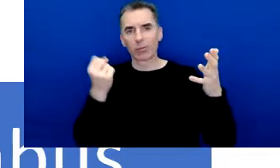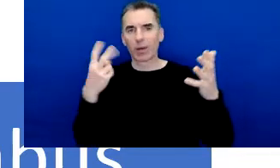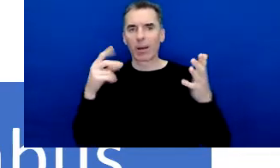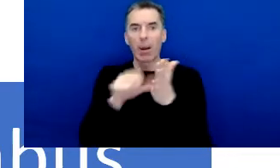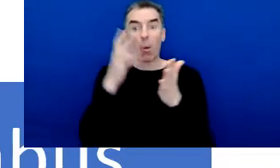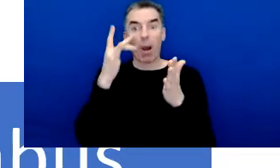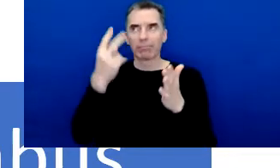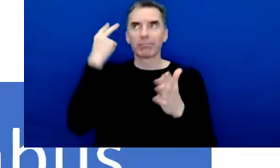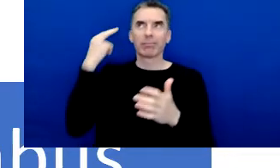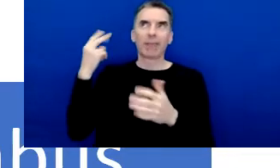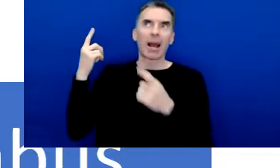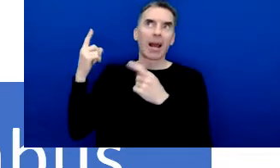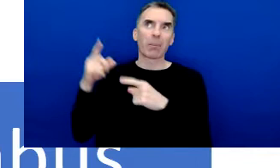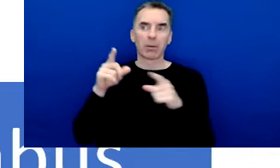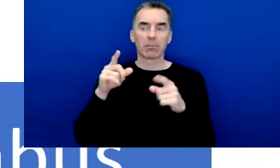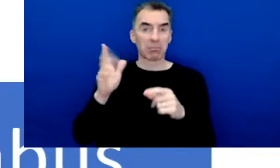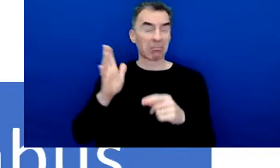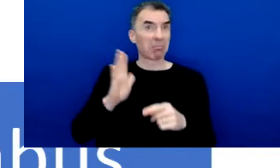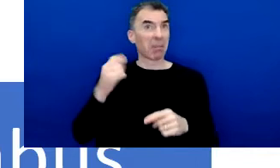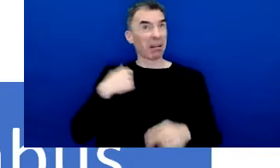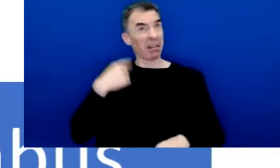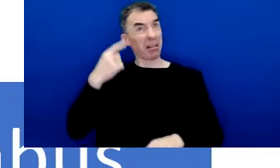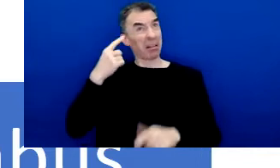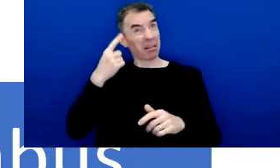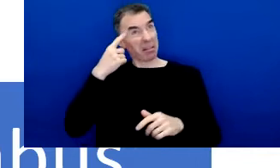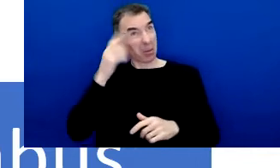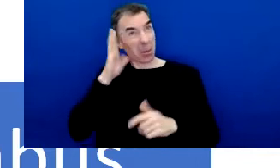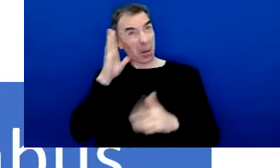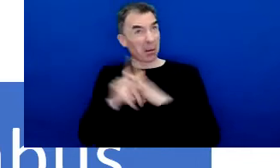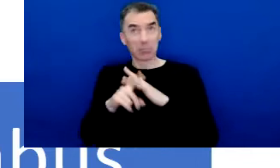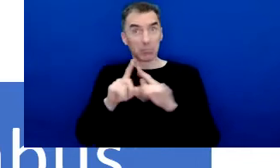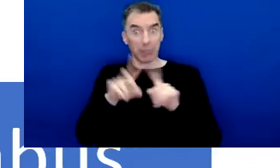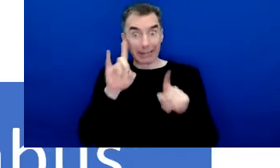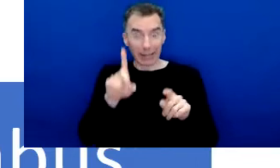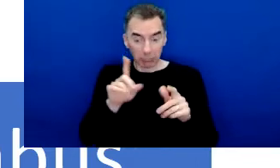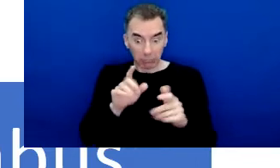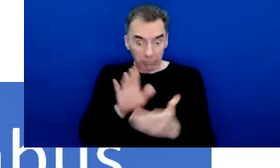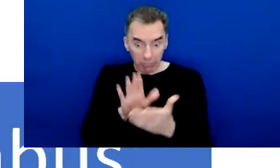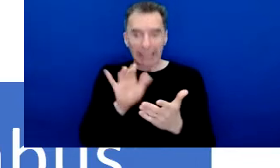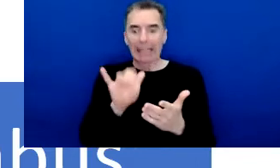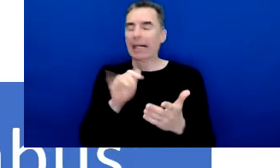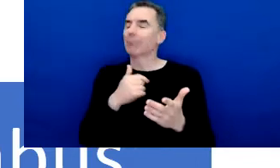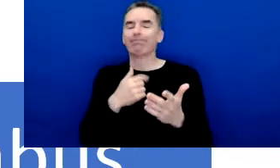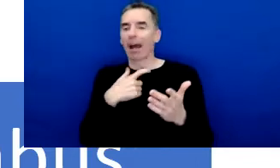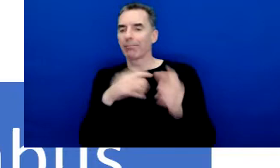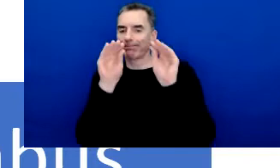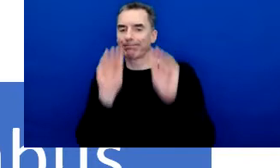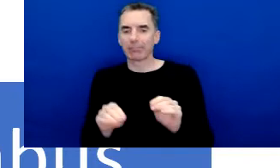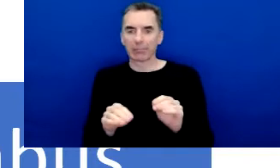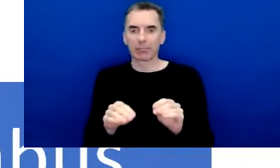that I would have never them to think. And when your student says this is France, it's not written in your syllabus.